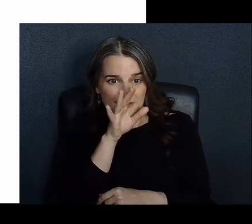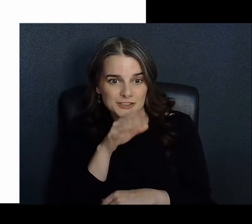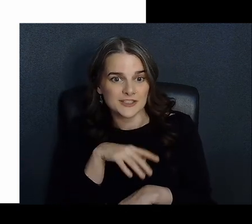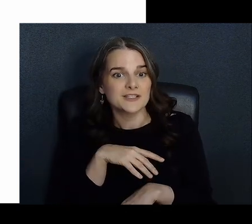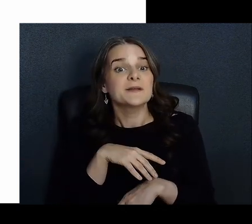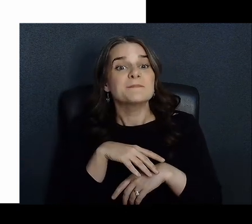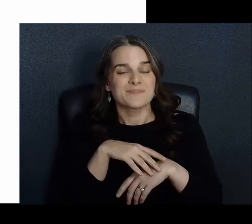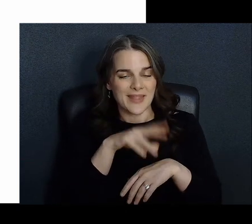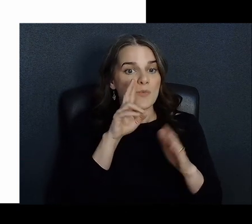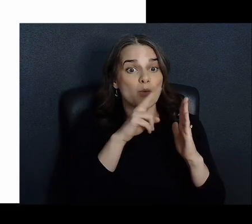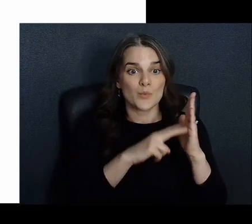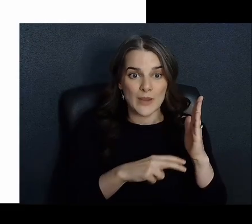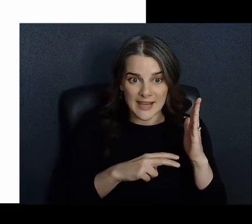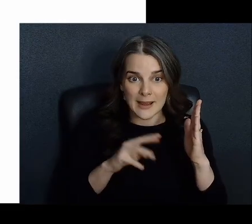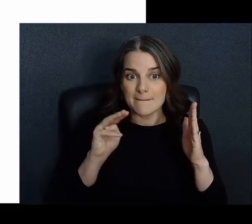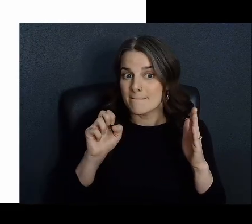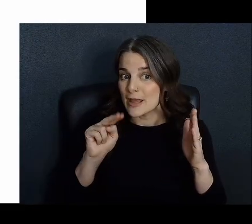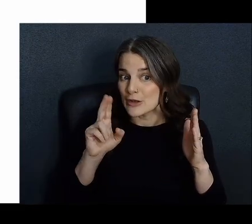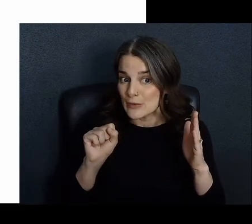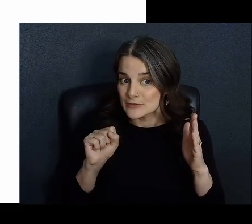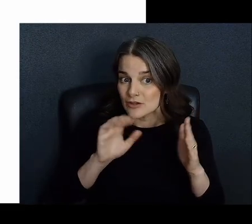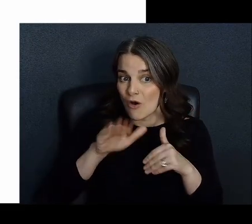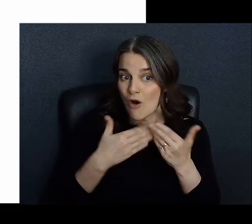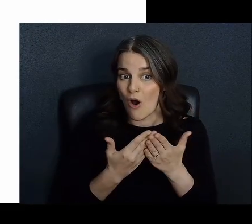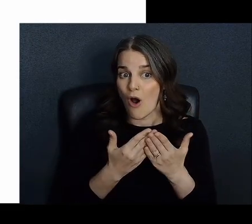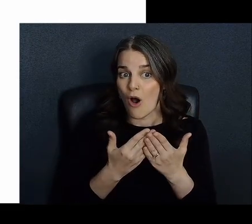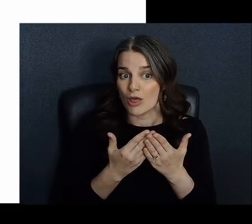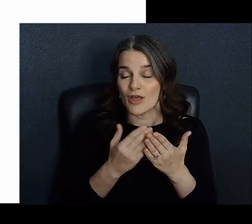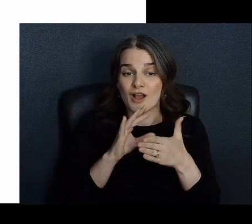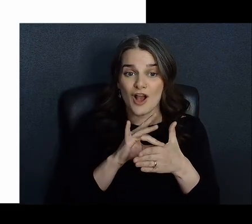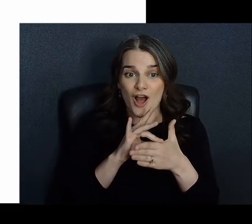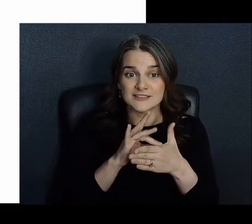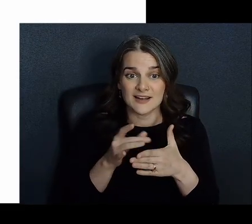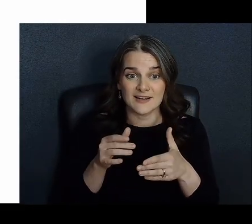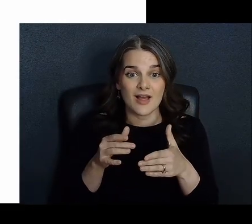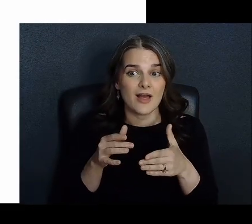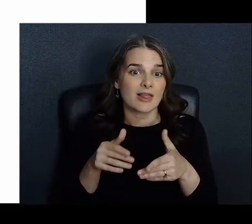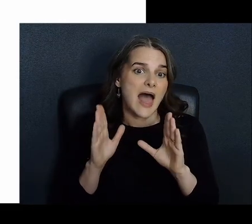been allowed through digital rights management to be accessed using a screen reader.